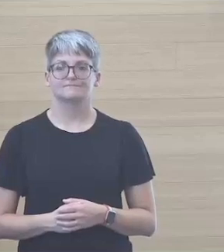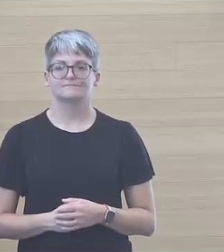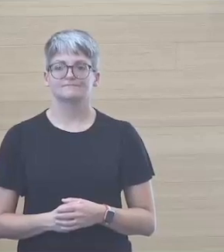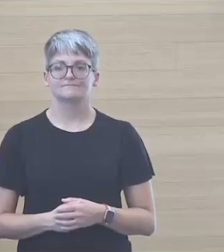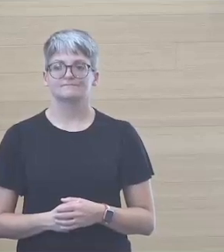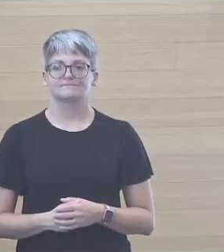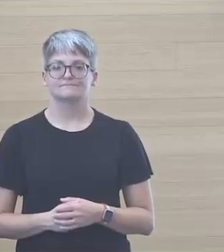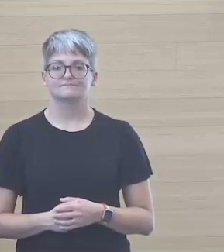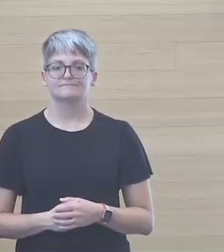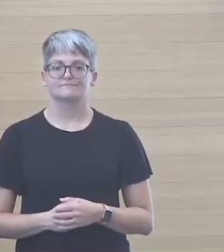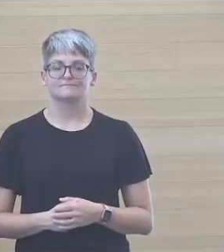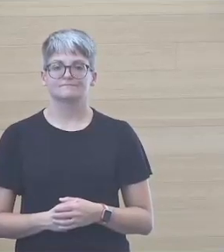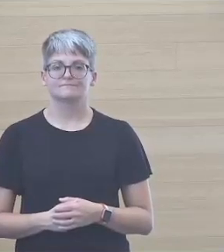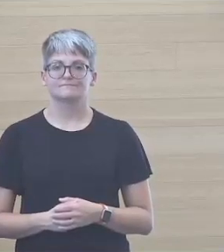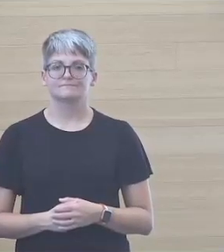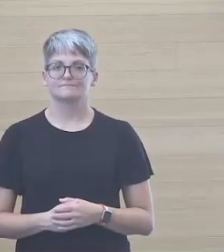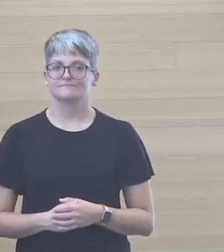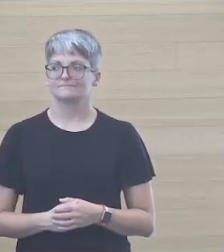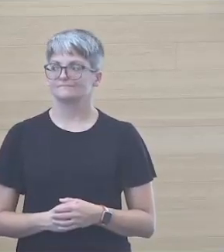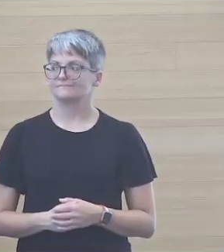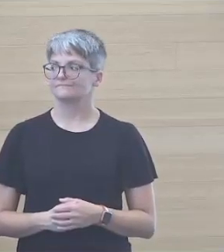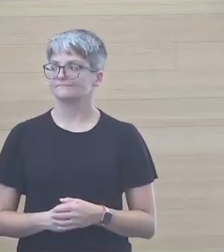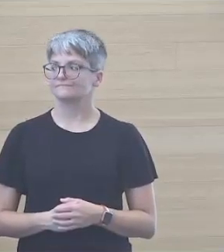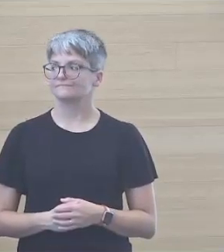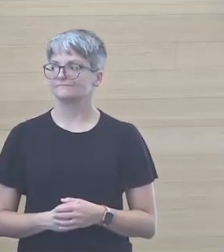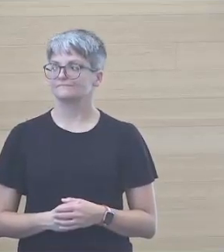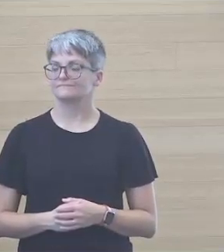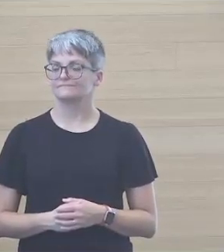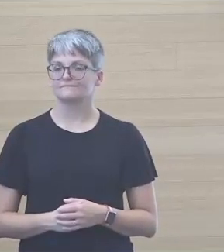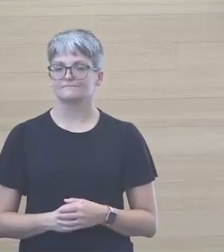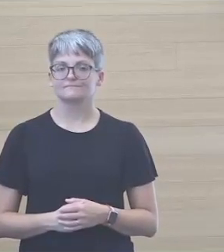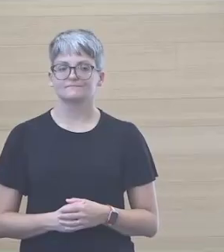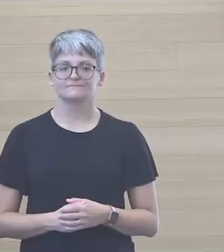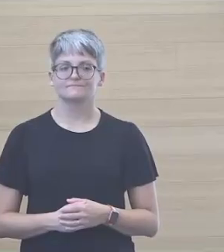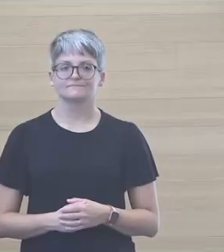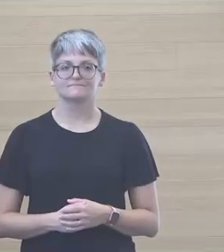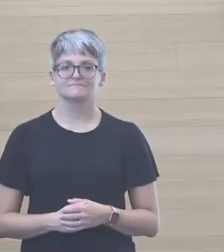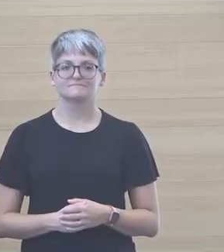...(singing)